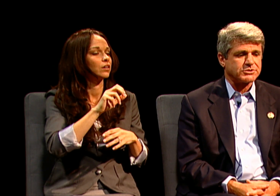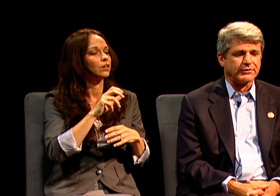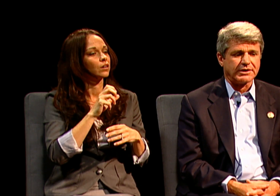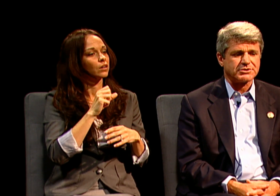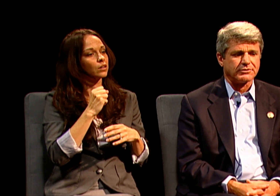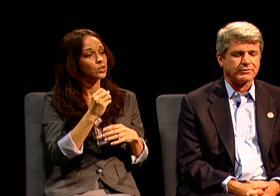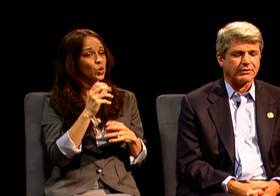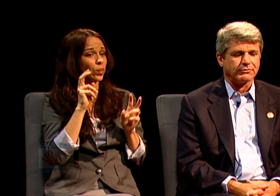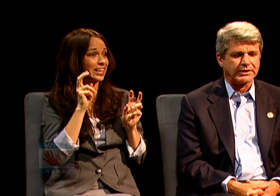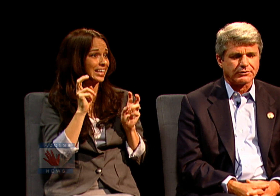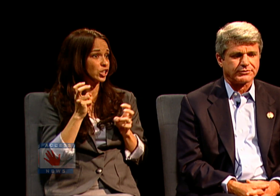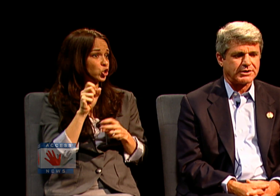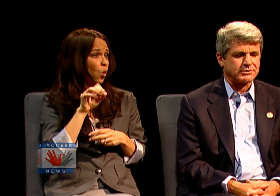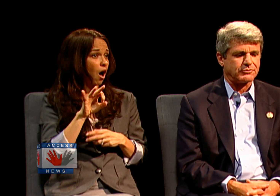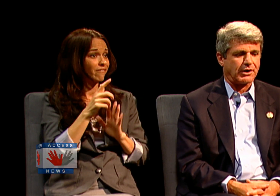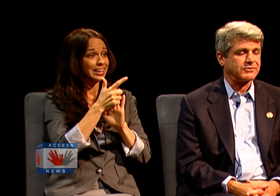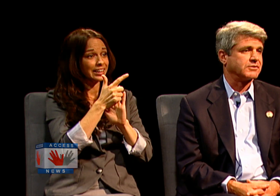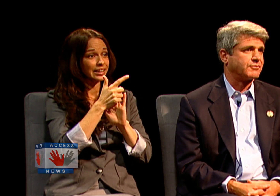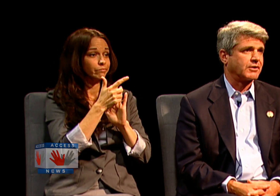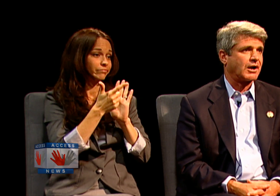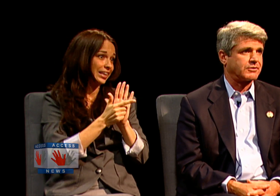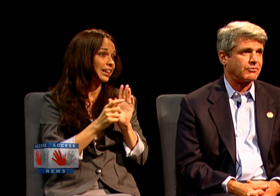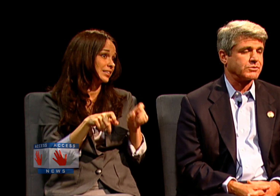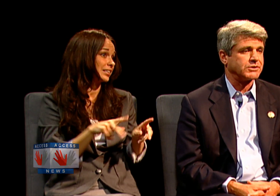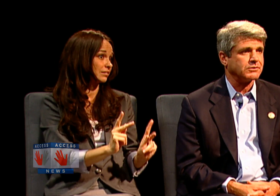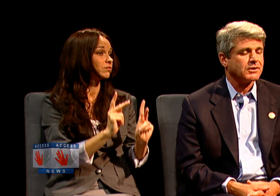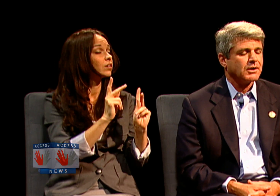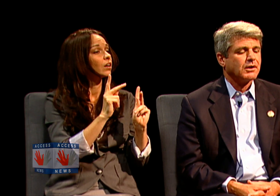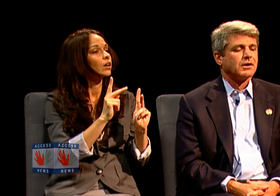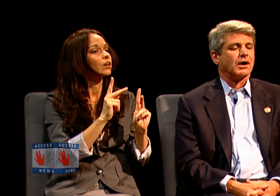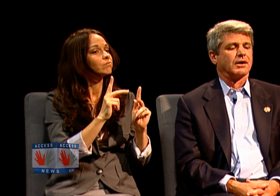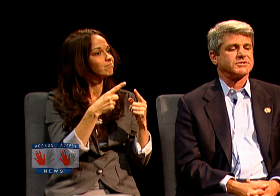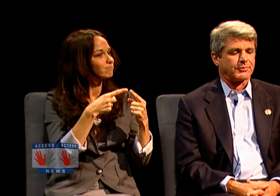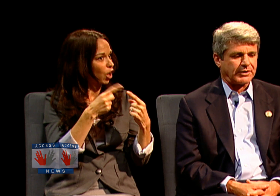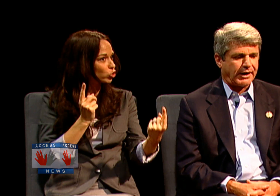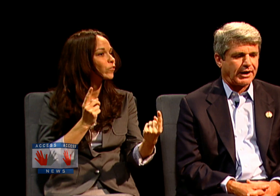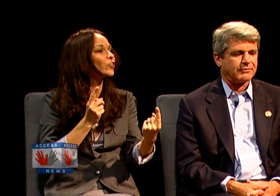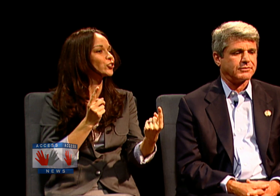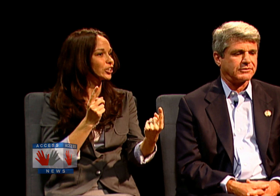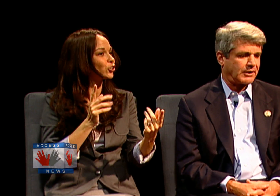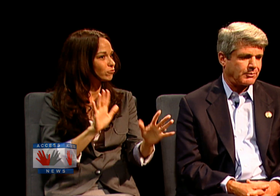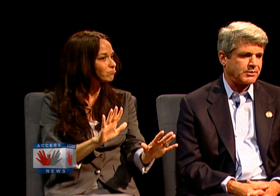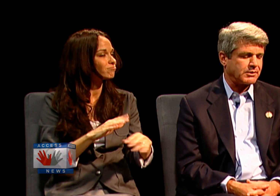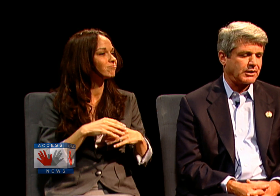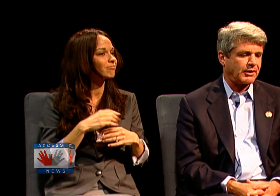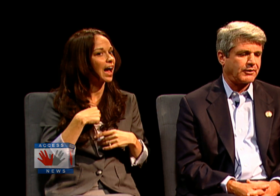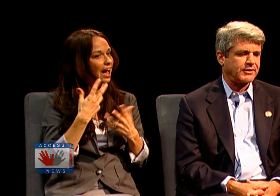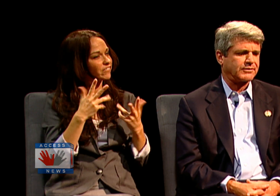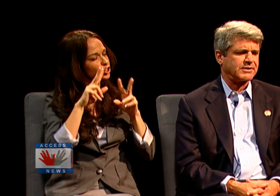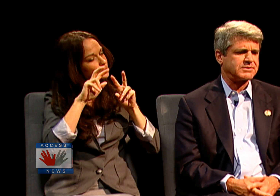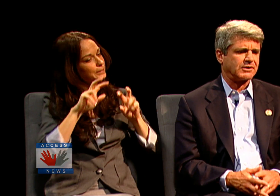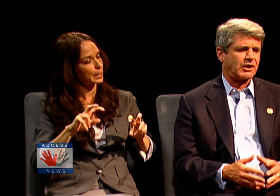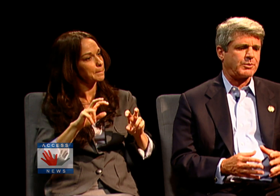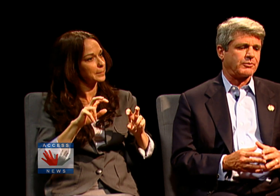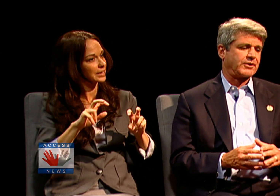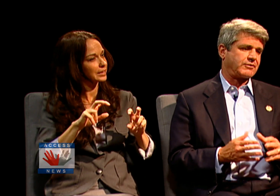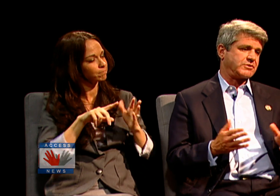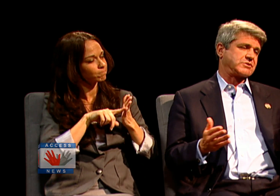SO THE ISSUE OF LEGALIZATION OF DRUGS, IT'S VERY CONTROVERSIAL. IT'S SOMETHING I HAVE EXAMINED. I THINK THAT A LOT OF PEOPLE THINK IF YOU JUST